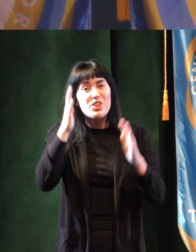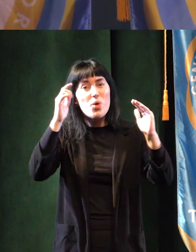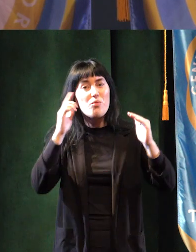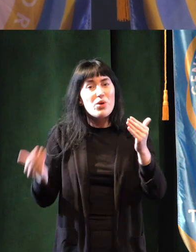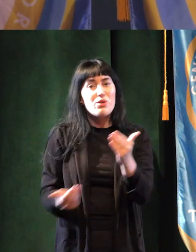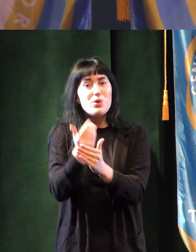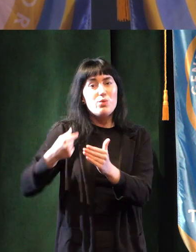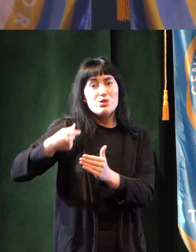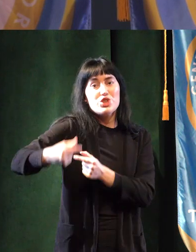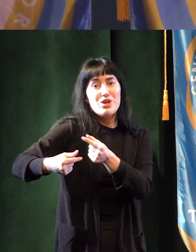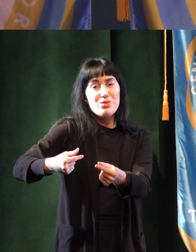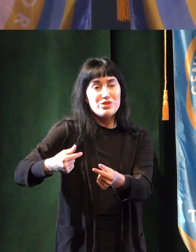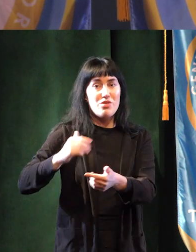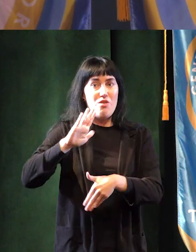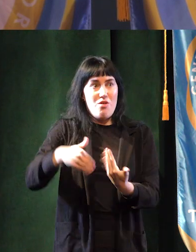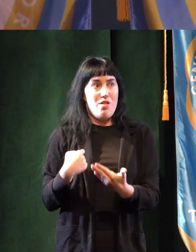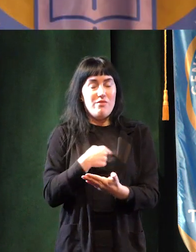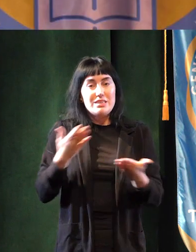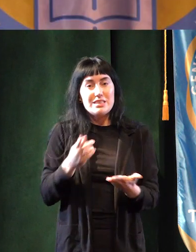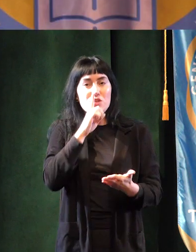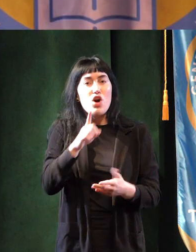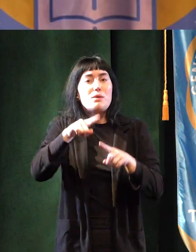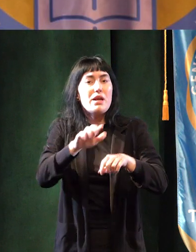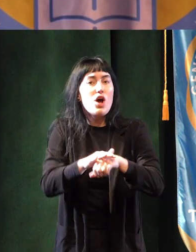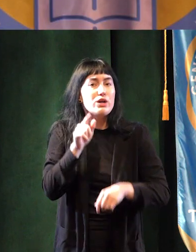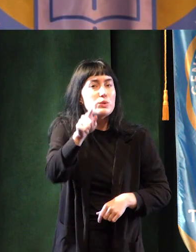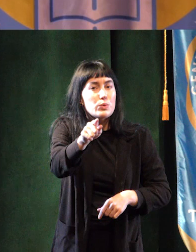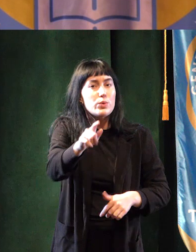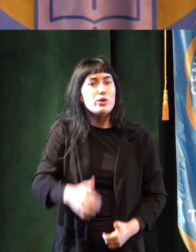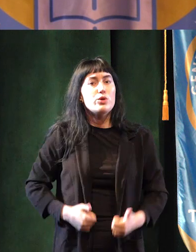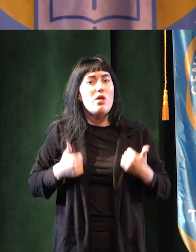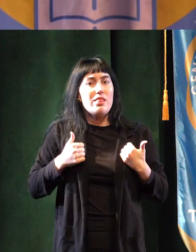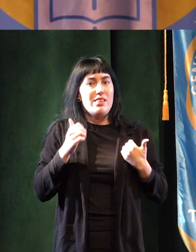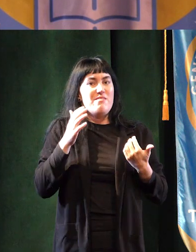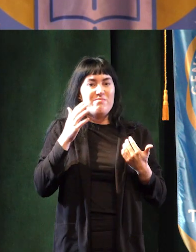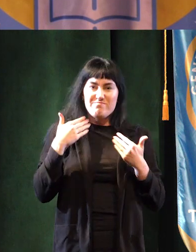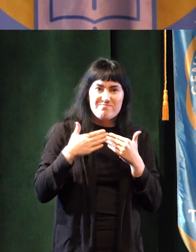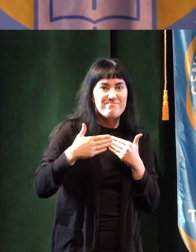hope of a new generation all of us here are counting on you to live a life full